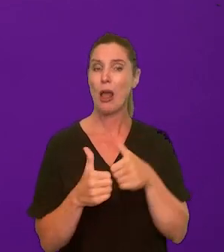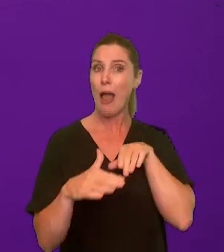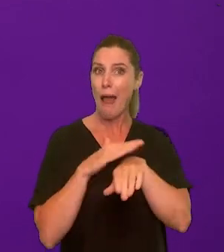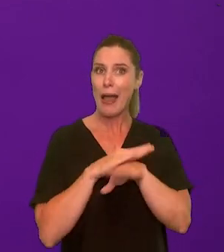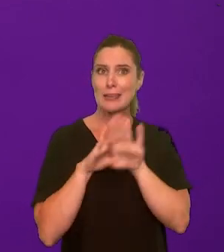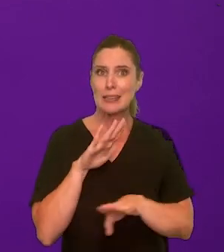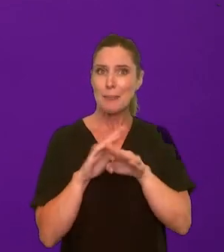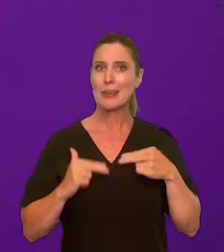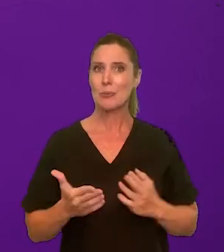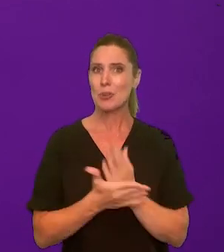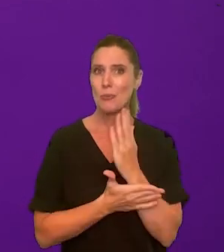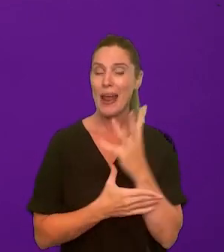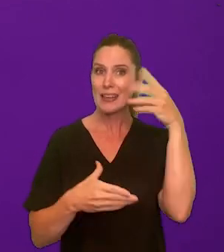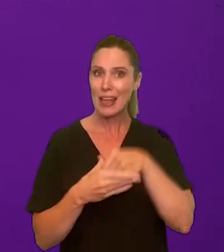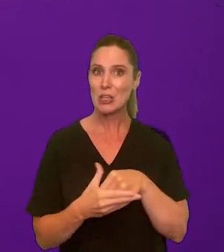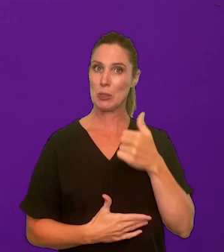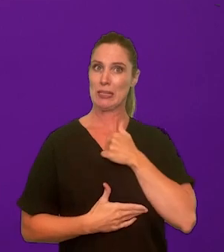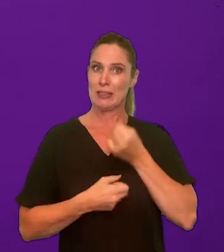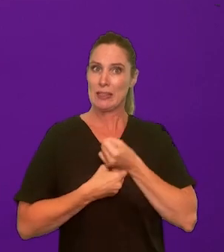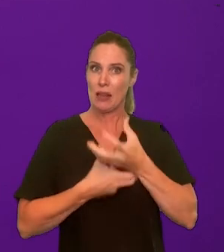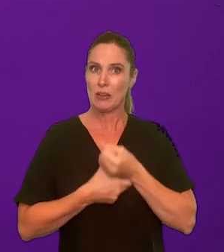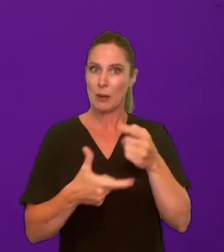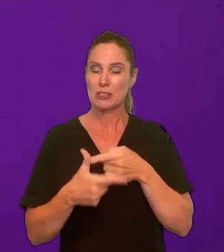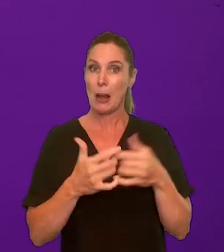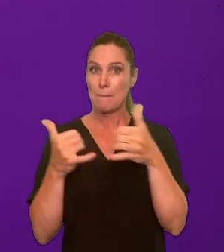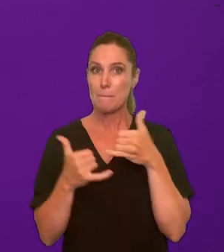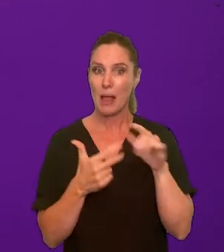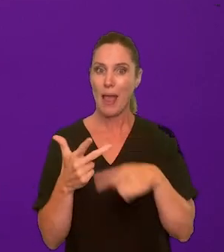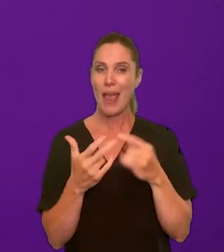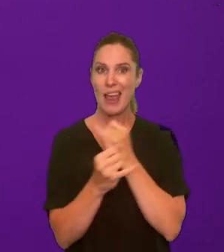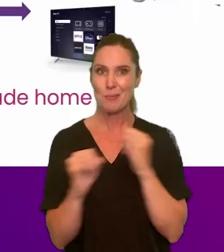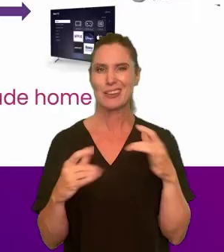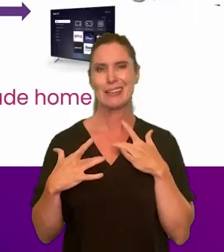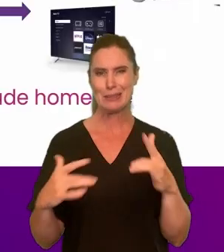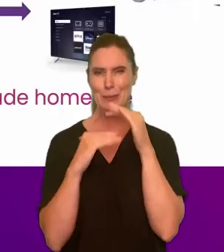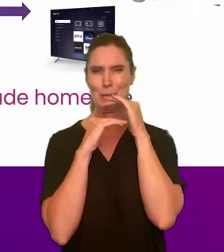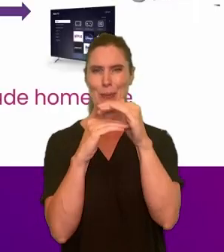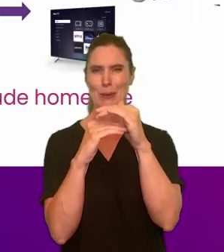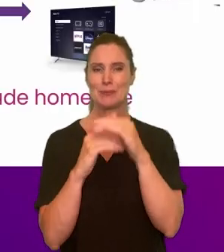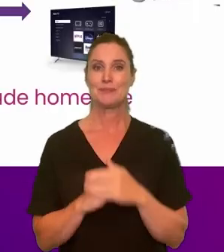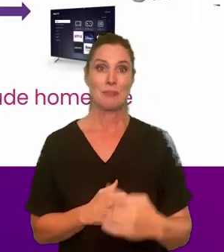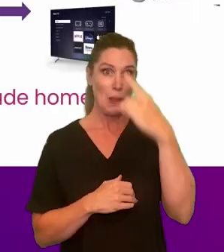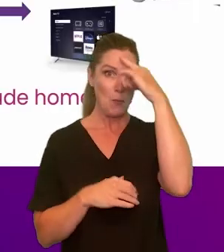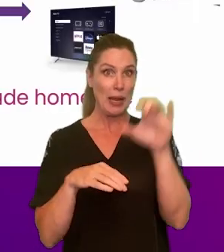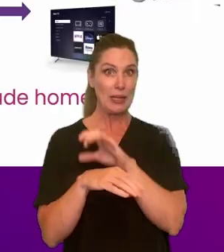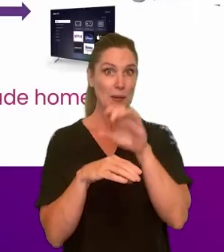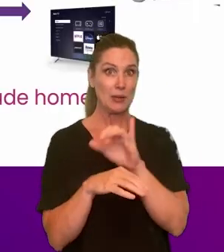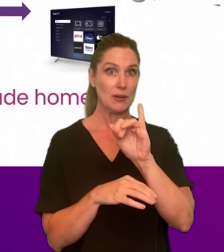including self-expression, play and independence, is often restricted. Brain-Computer Interfaces, or BCIs,